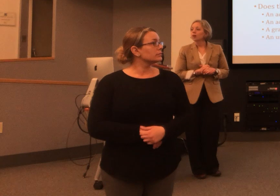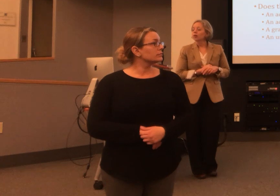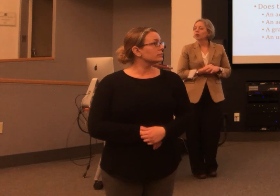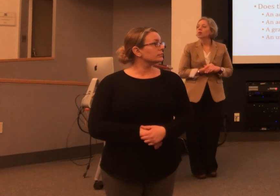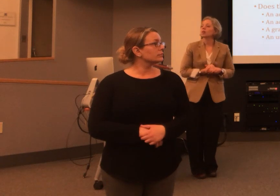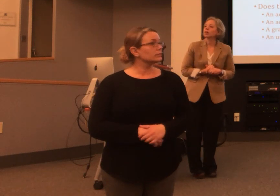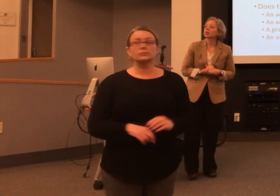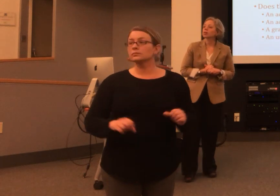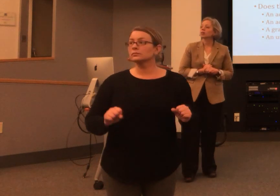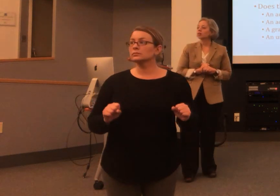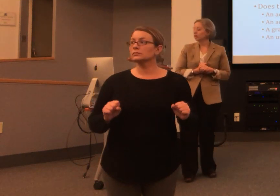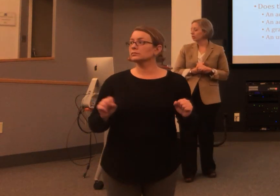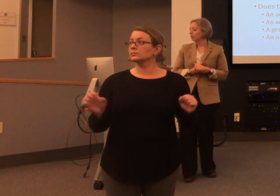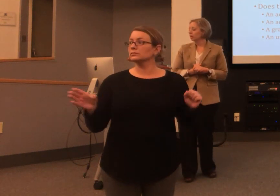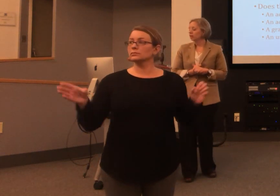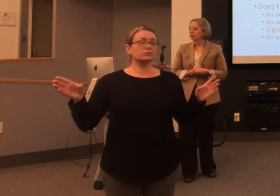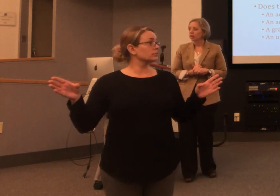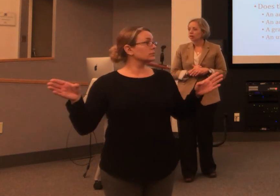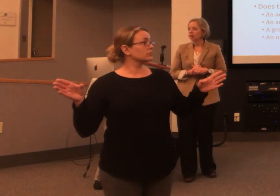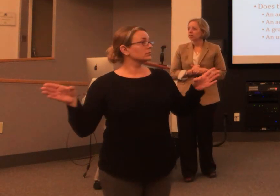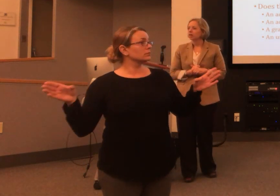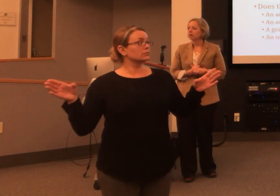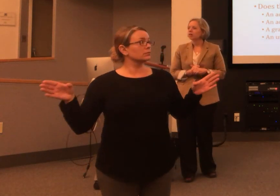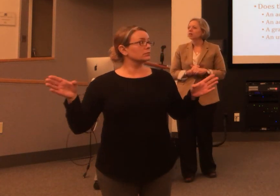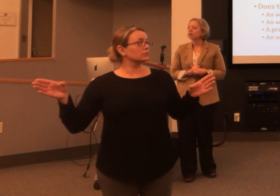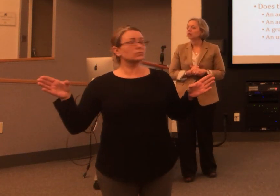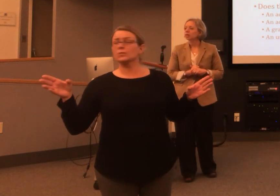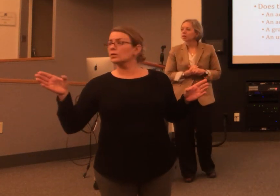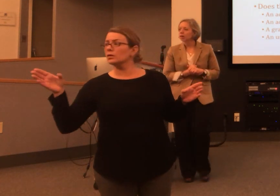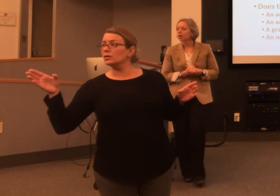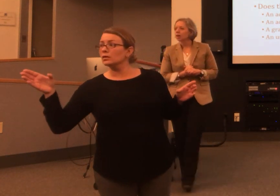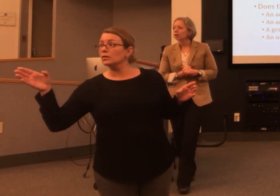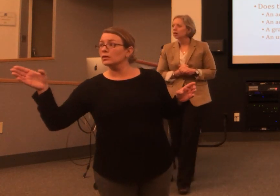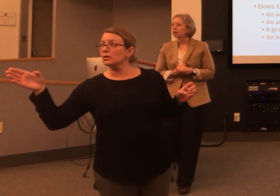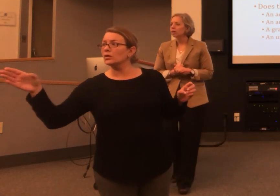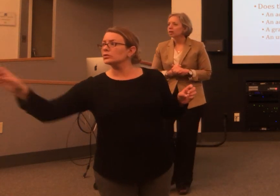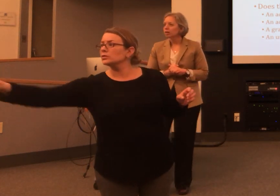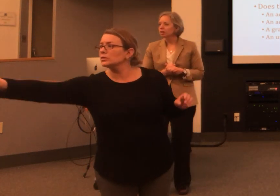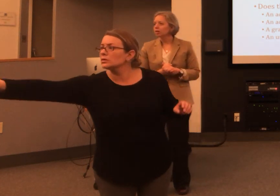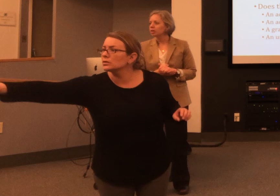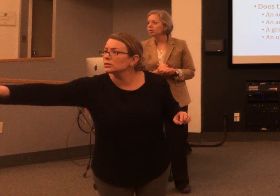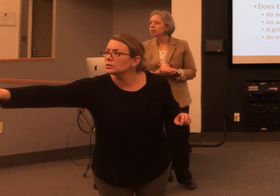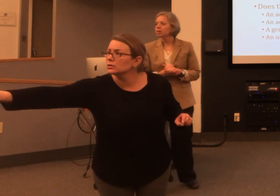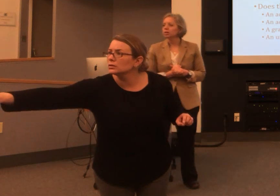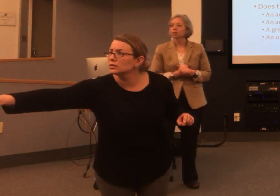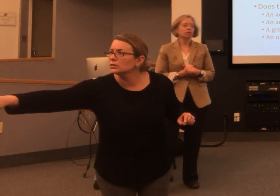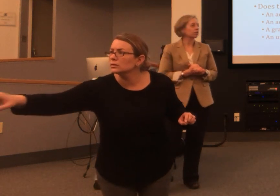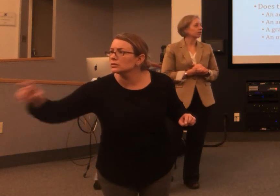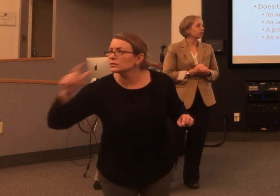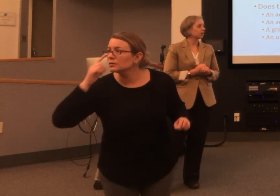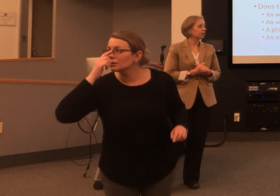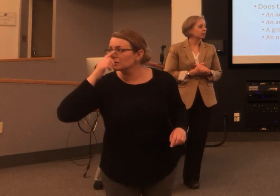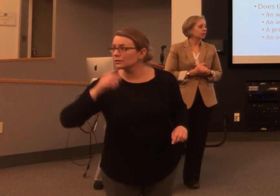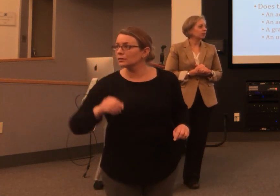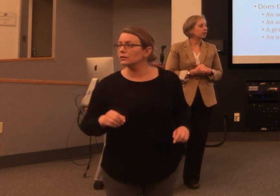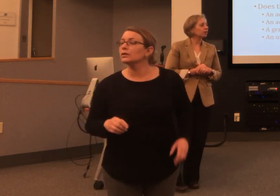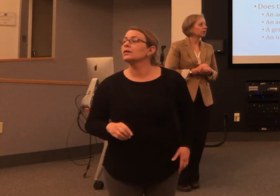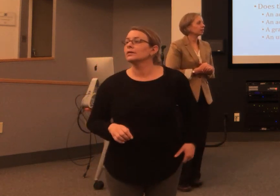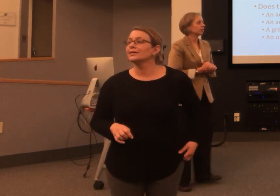[Man] So you said about the medias on the-- [Woman] One second, Roger, Ms. Jordan will speak, then come back to you.